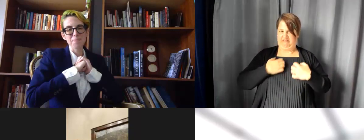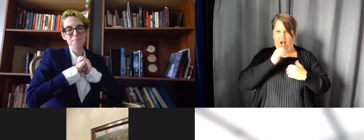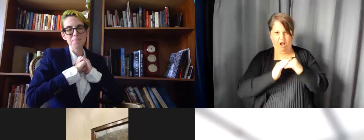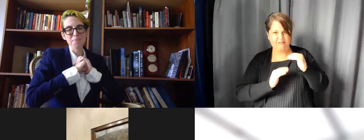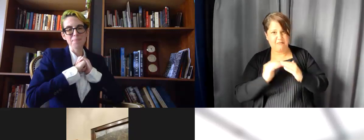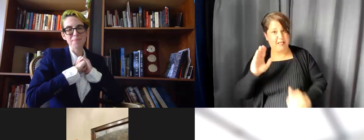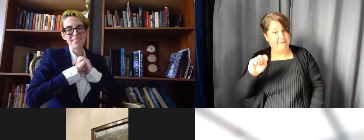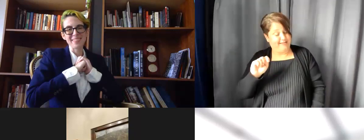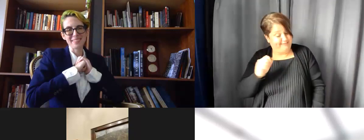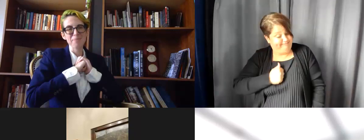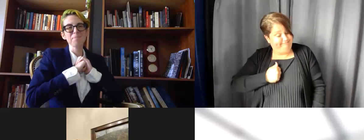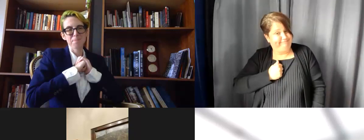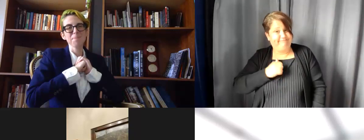Jordan Radford: that's the hard tree. Yes.